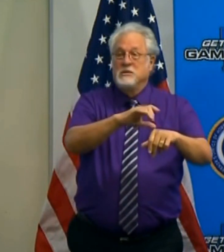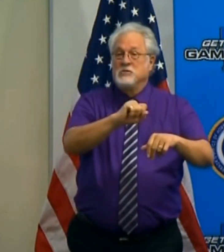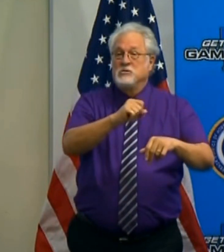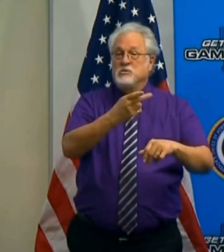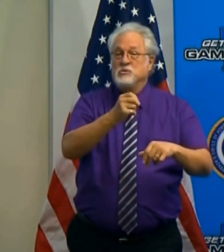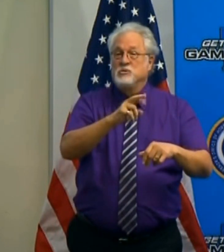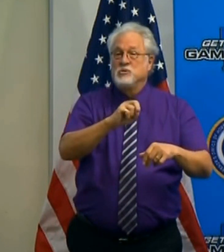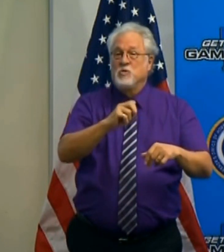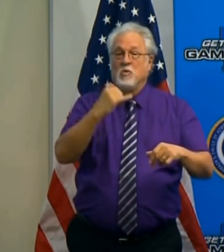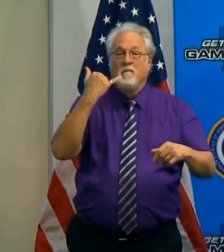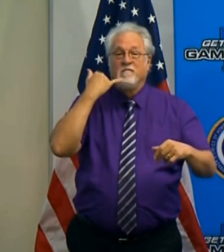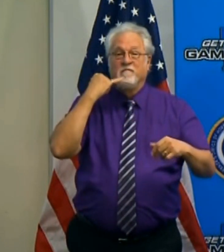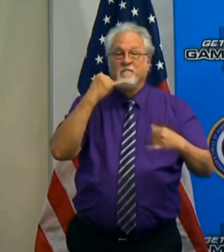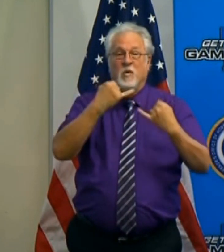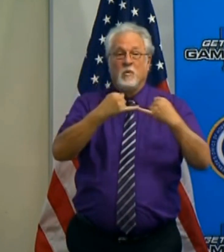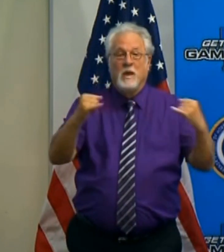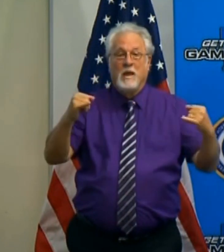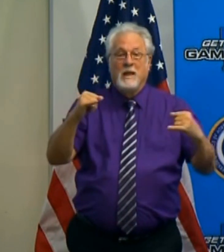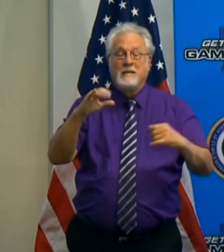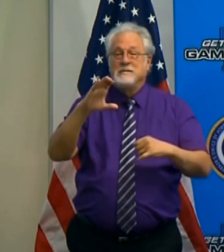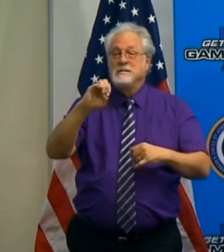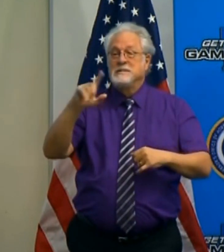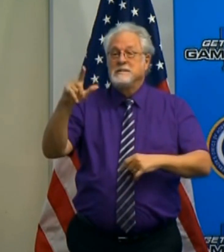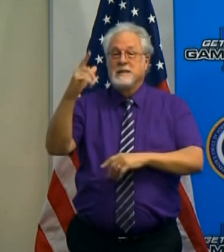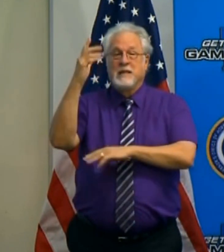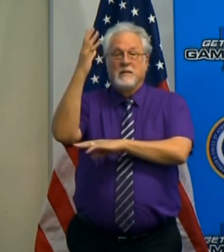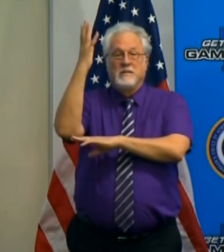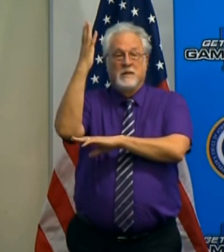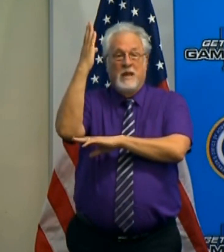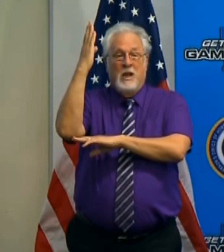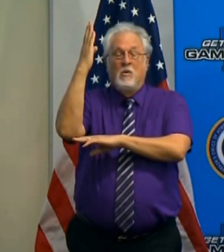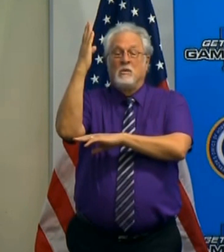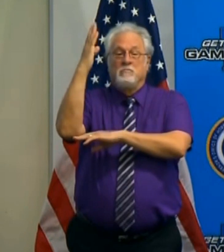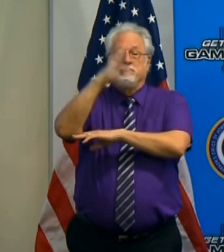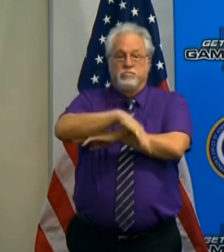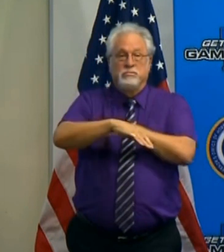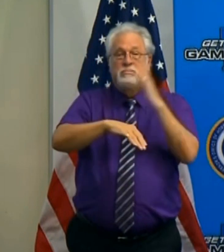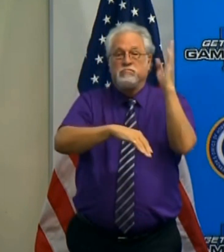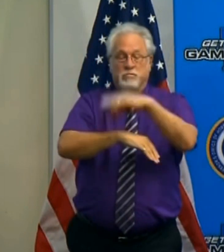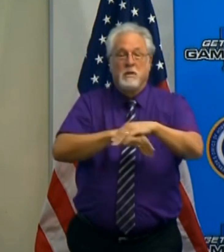telephone lines and cell towers and and so forth may be interrupted but even